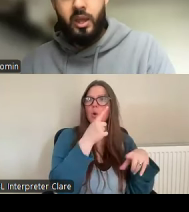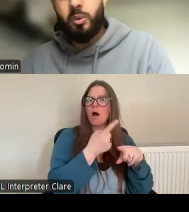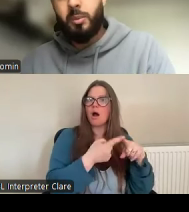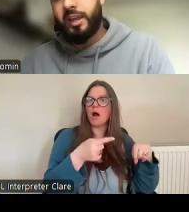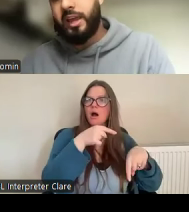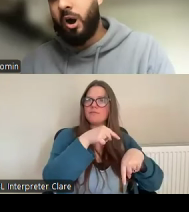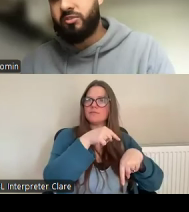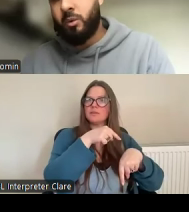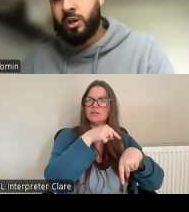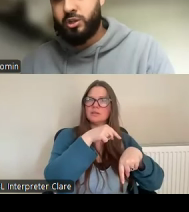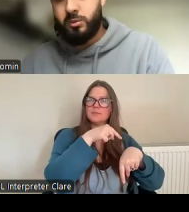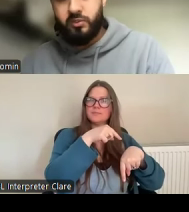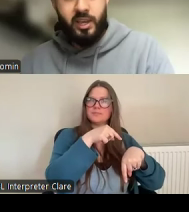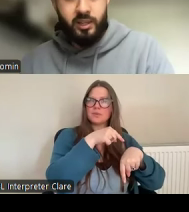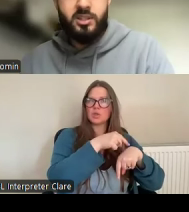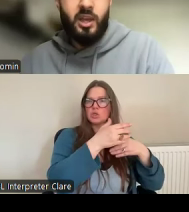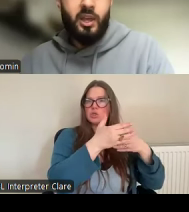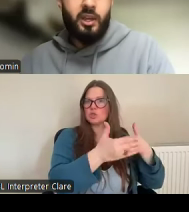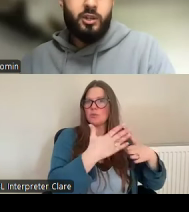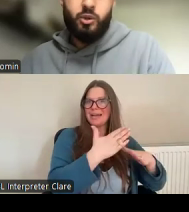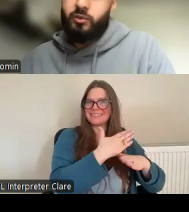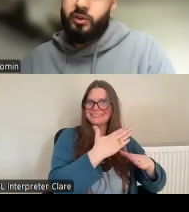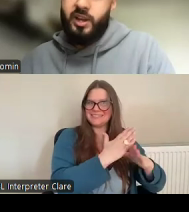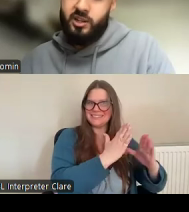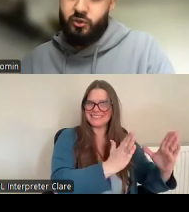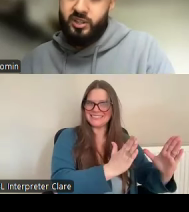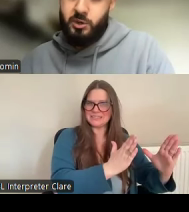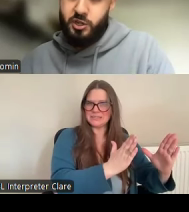We might get half-term workshops for kids to show for dinosaur exhibition.